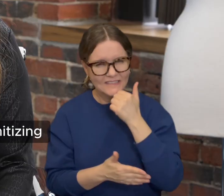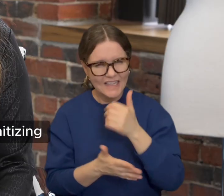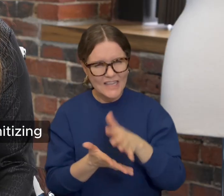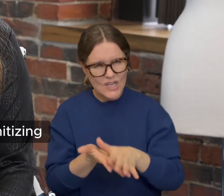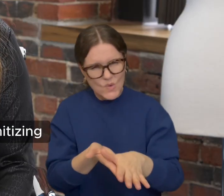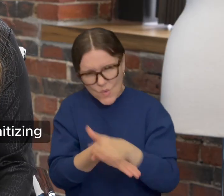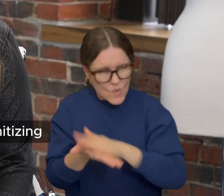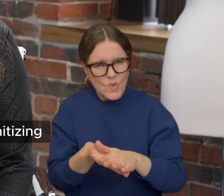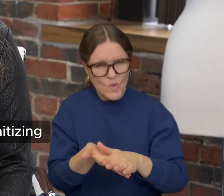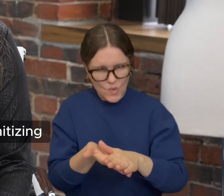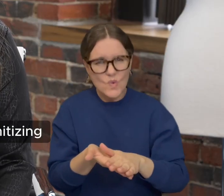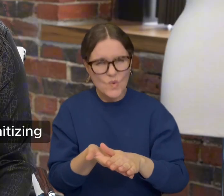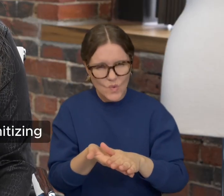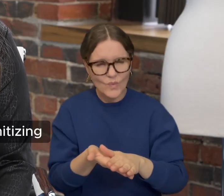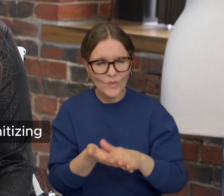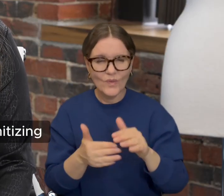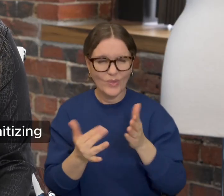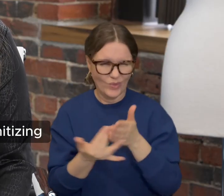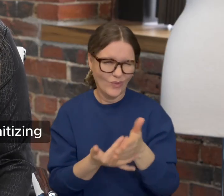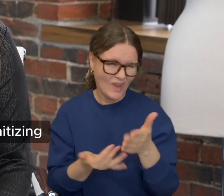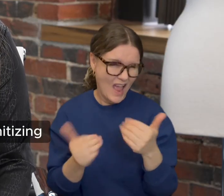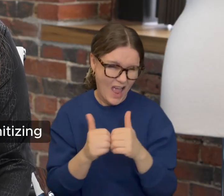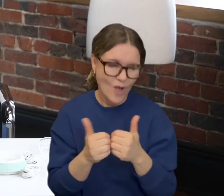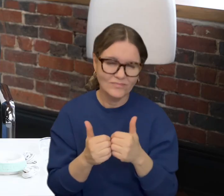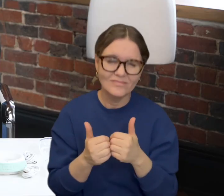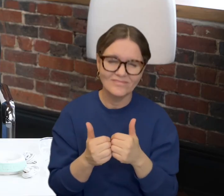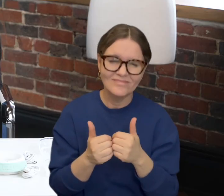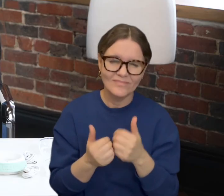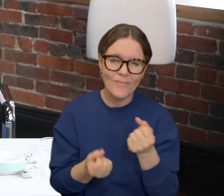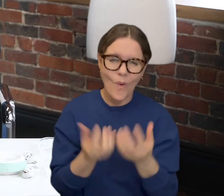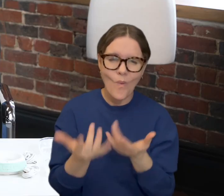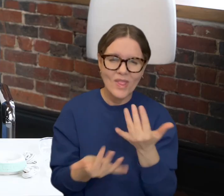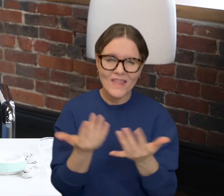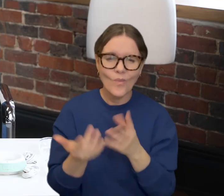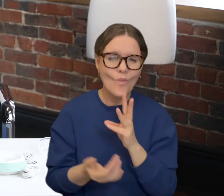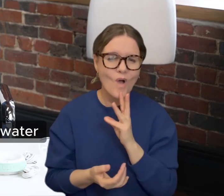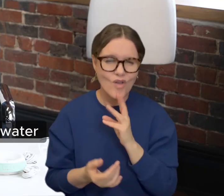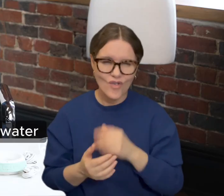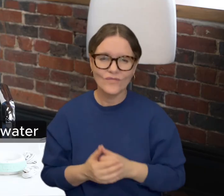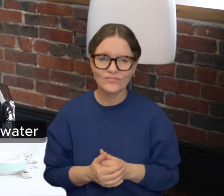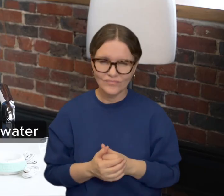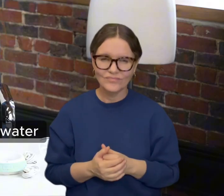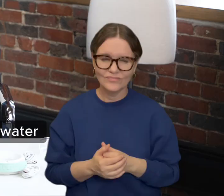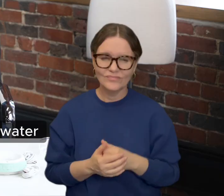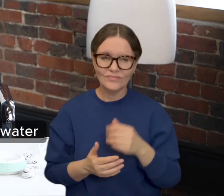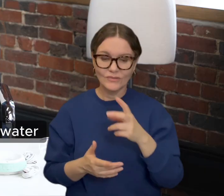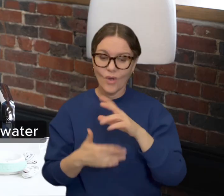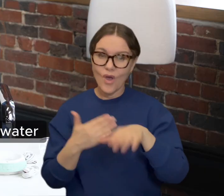and the CDC recommends sanitizing once daily for sanitizing you'll want to use the boiling water